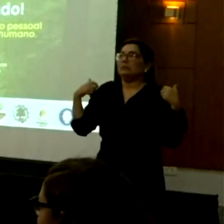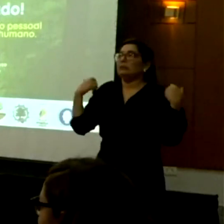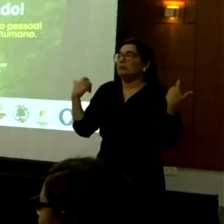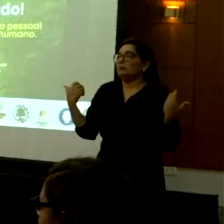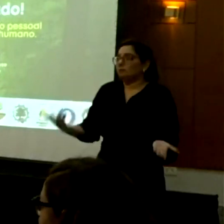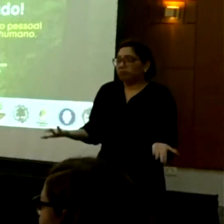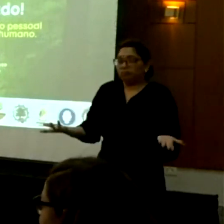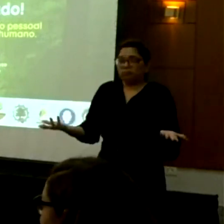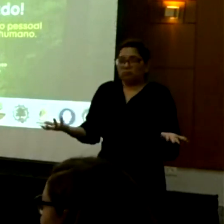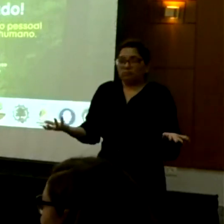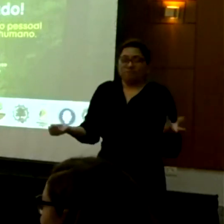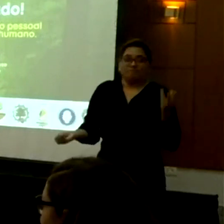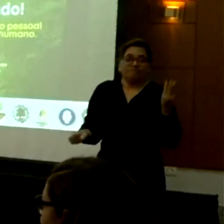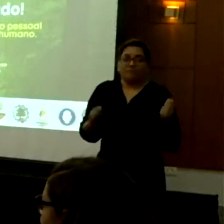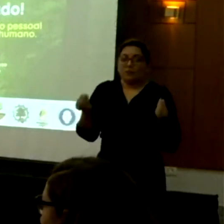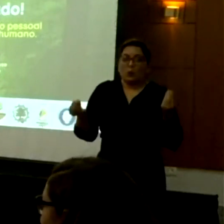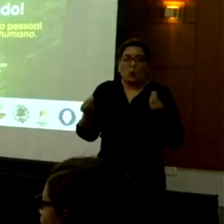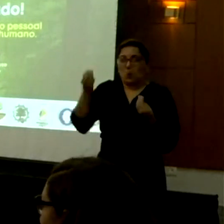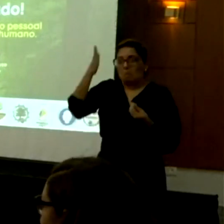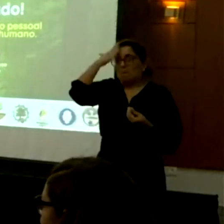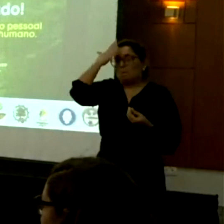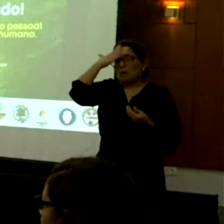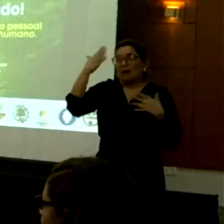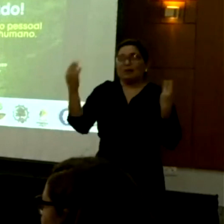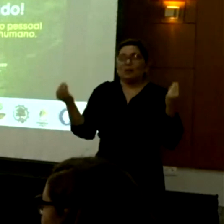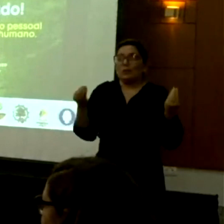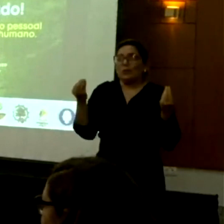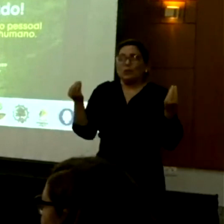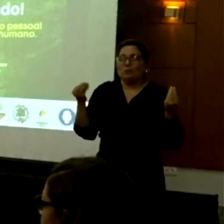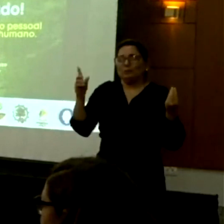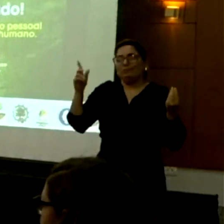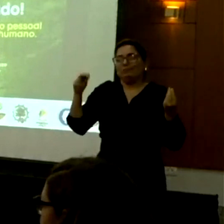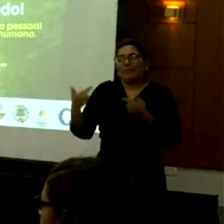and João Jade already said this is what the government's role is,